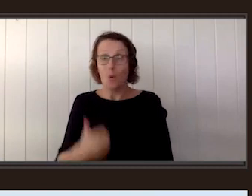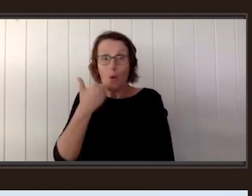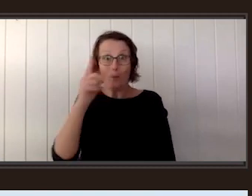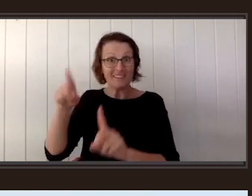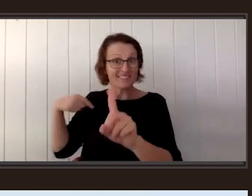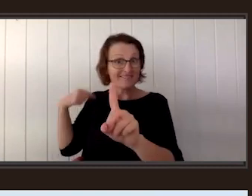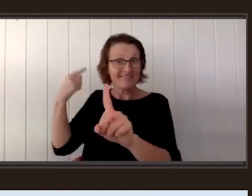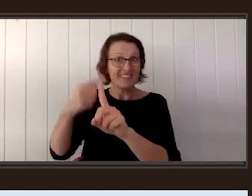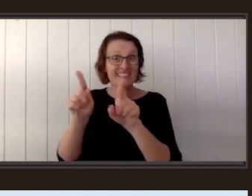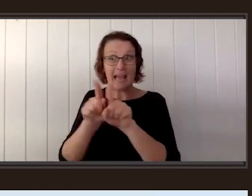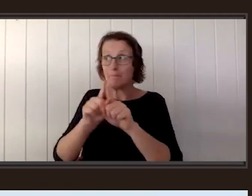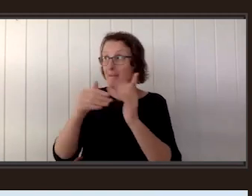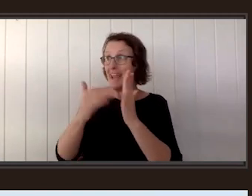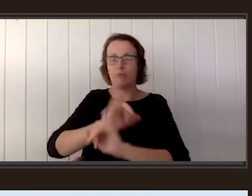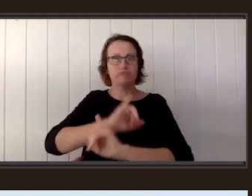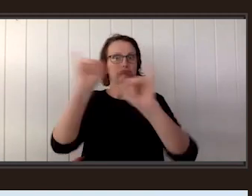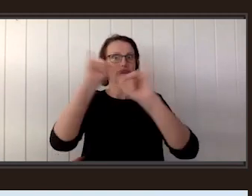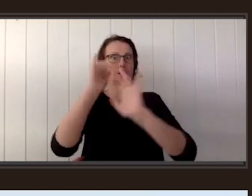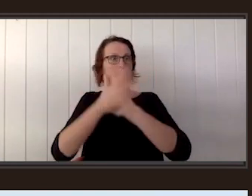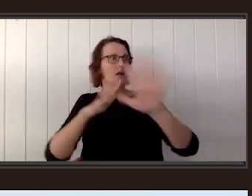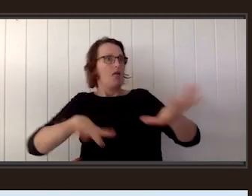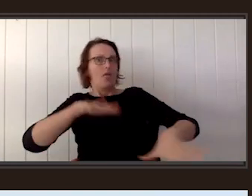that, with the pressure and the tension, it means that things are